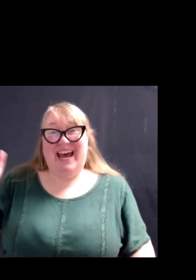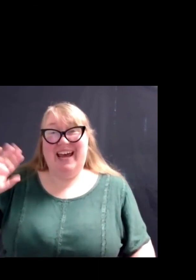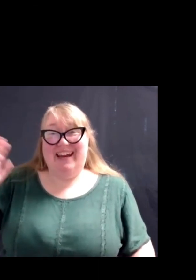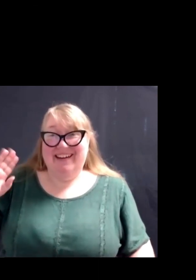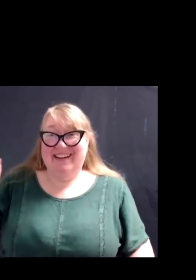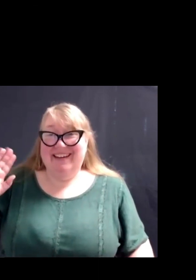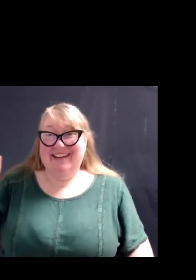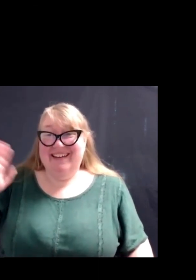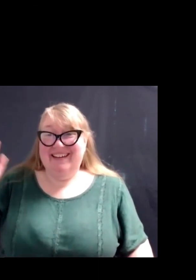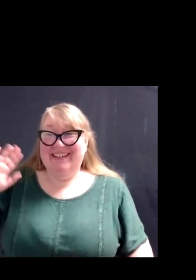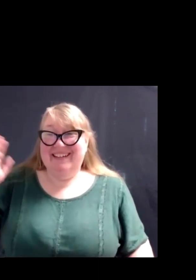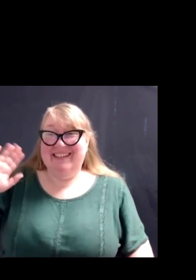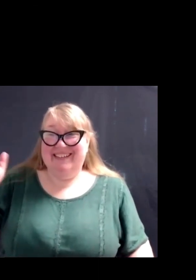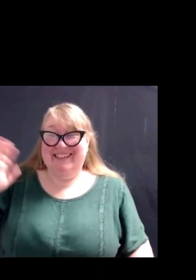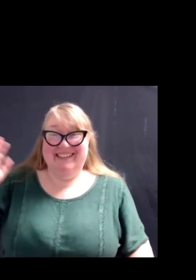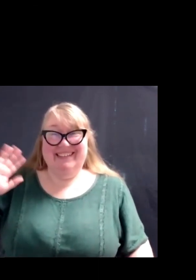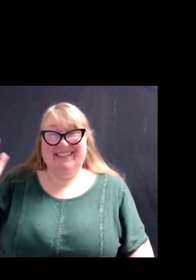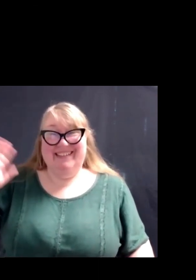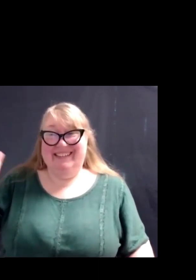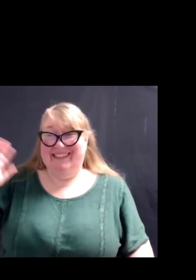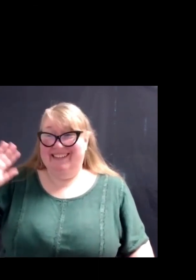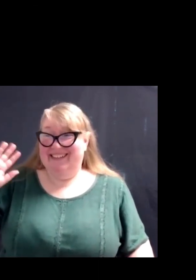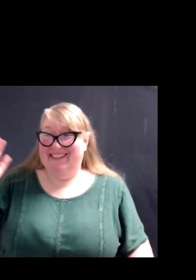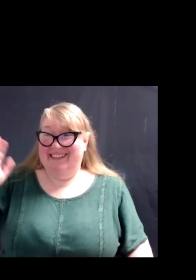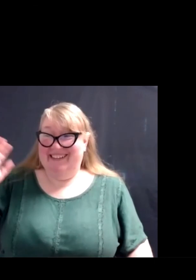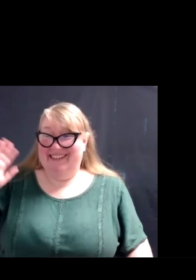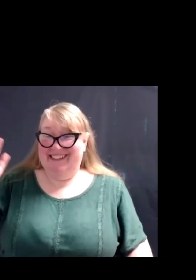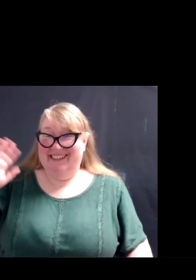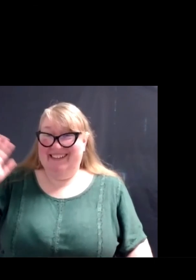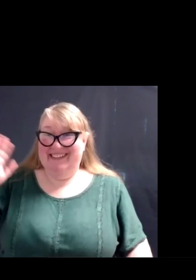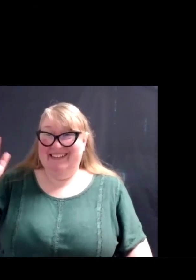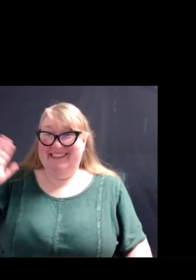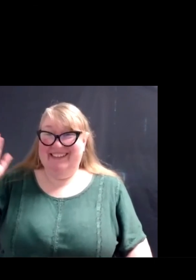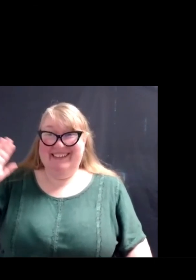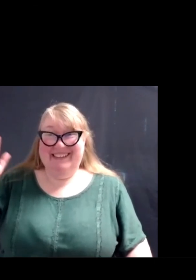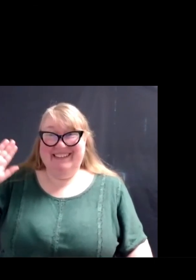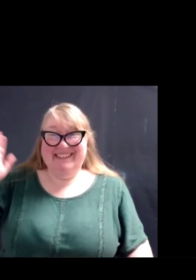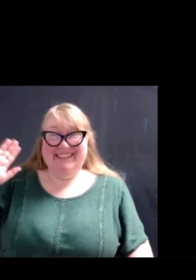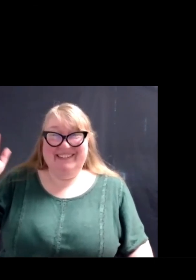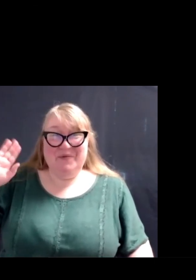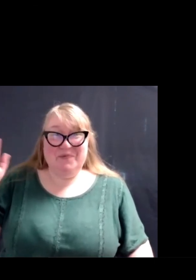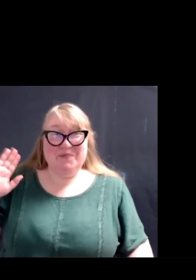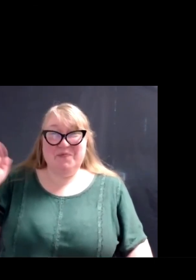day. Have a good weekend, bye-bye